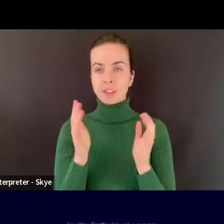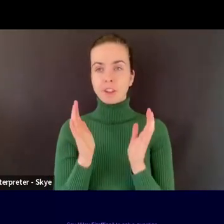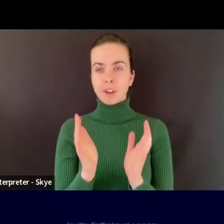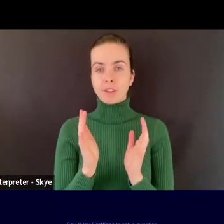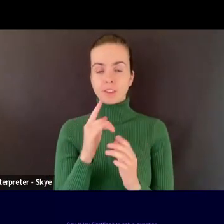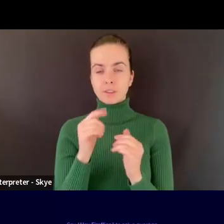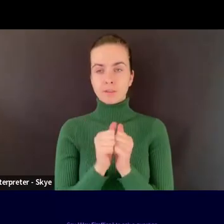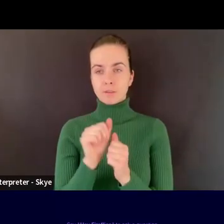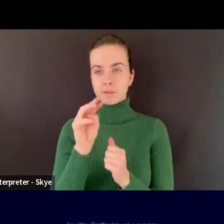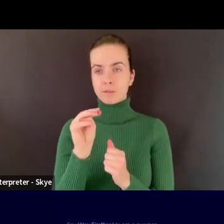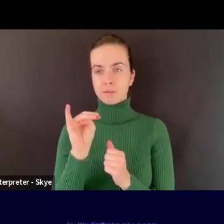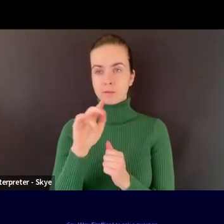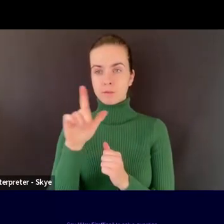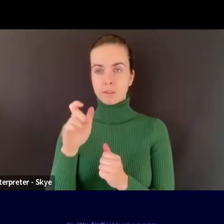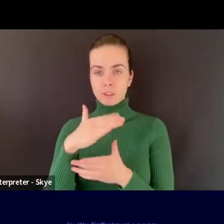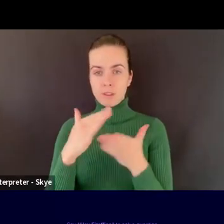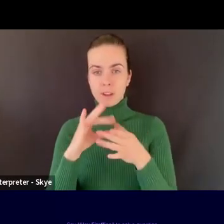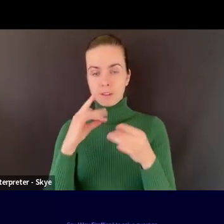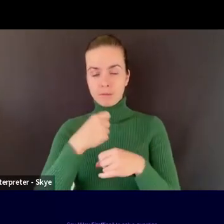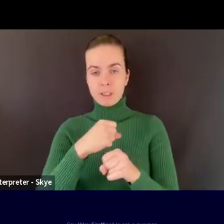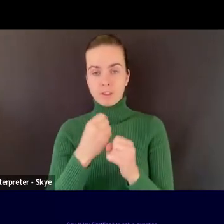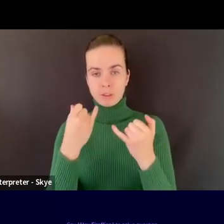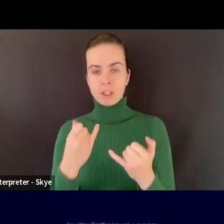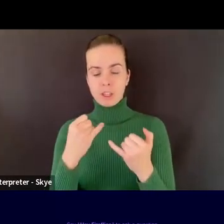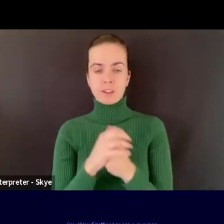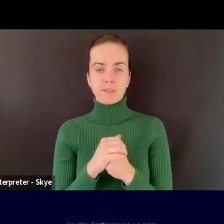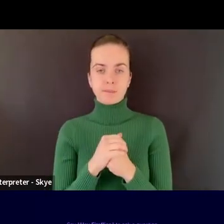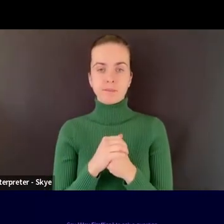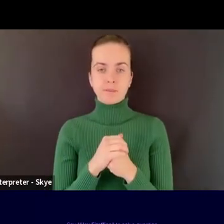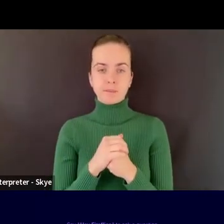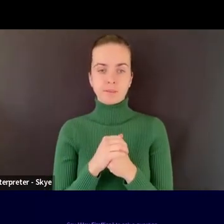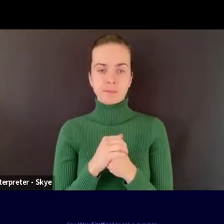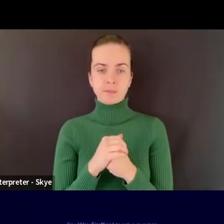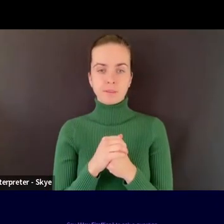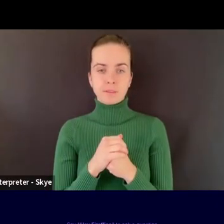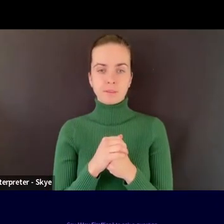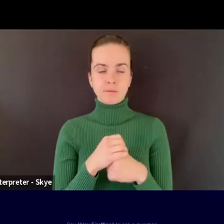with Michelle and some of the comments that she made today, it made me think of a question that